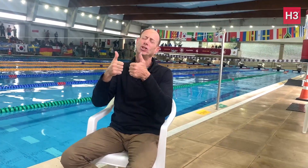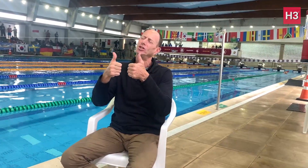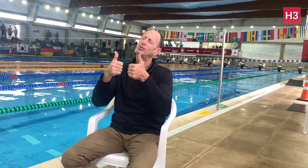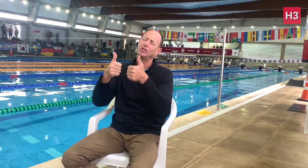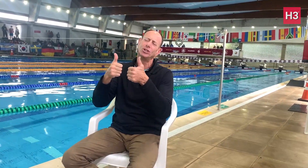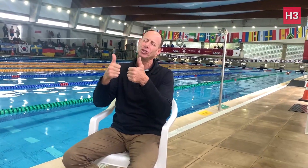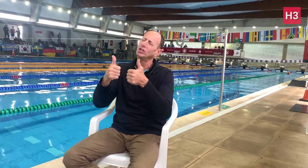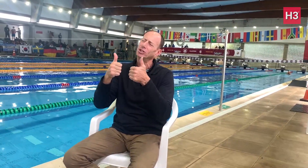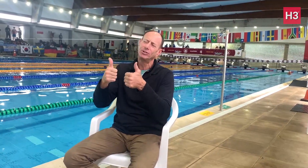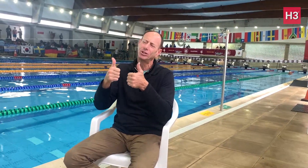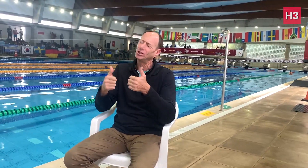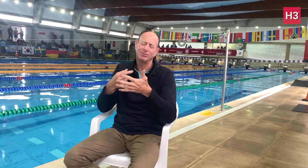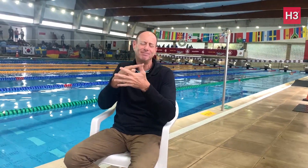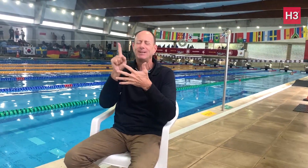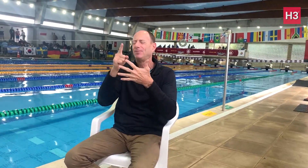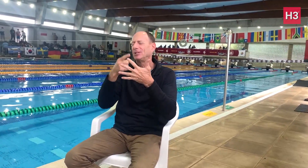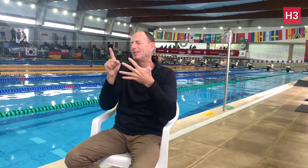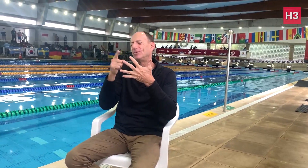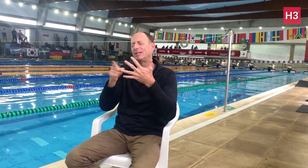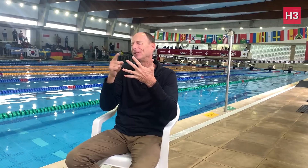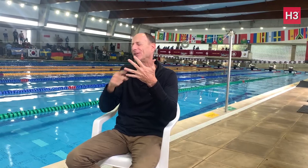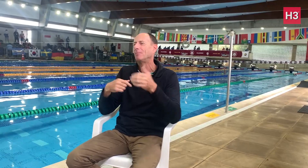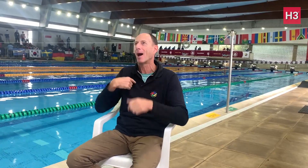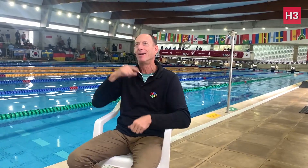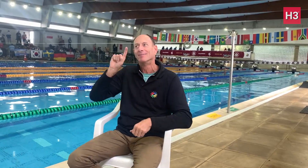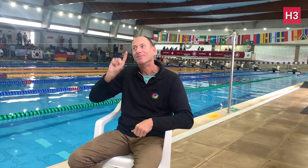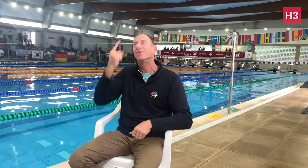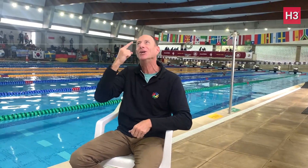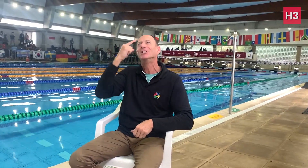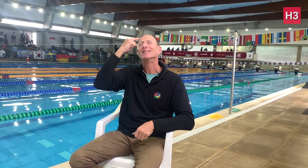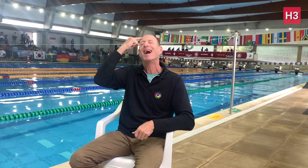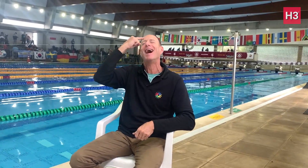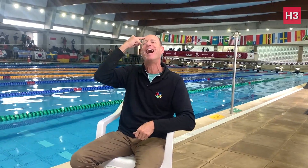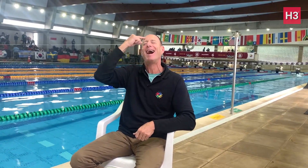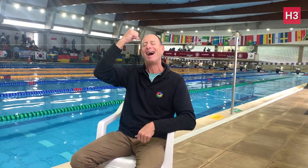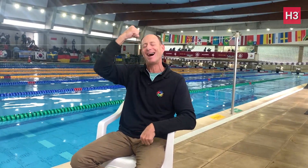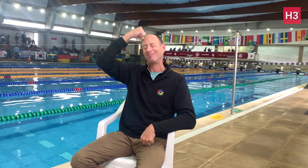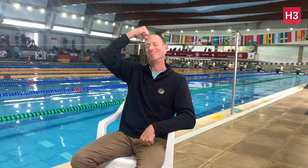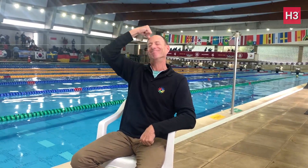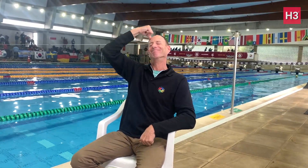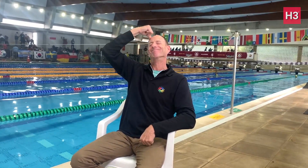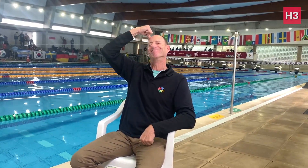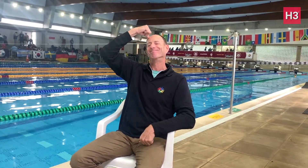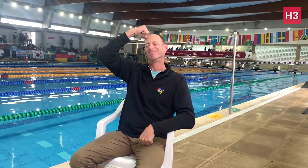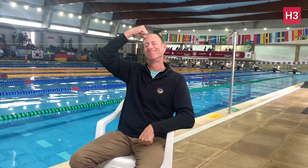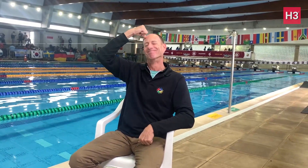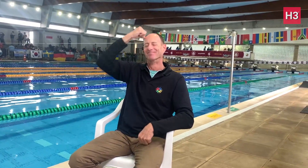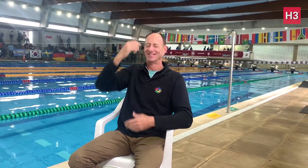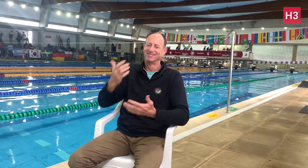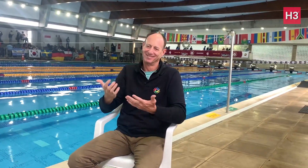each one was unique on its own, but they all were unforgettable.